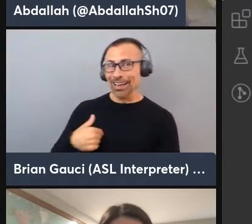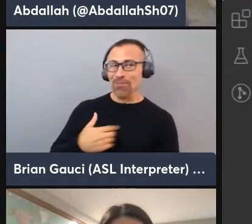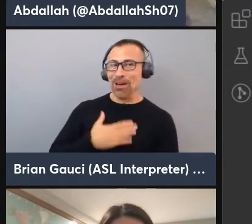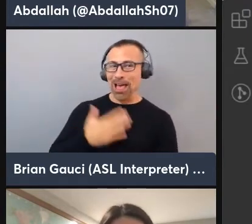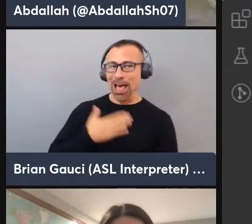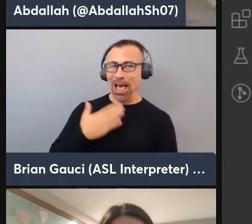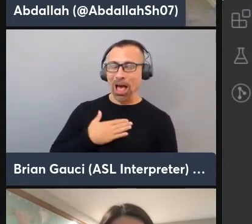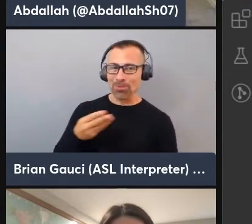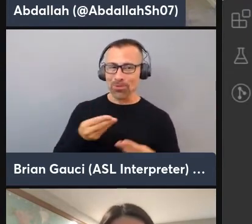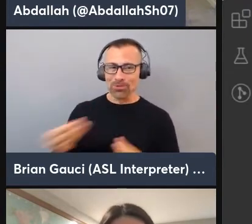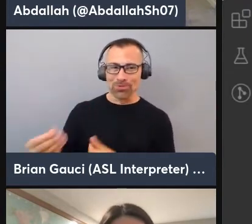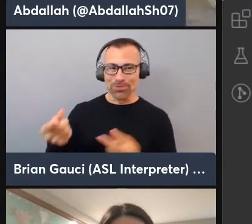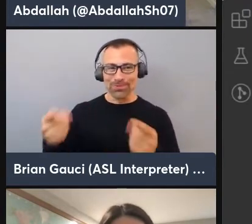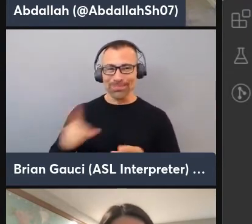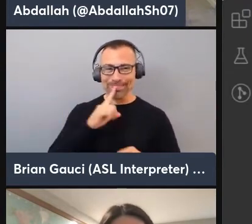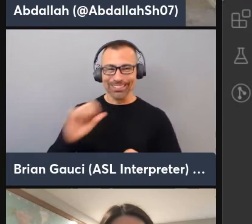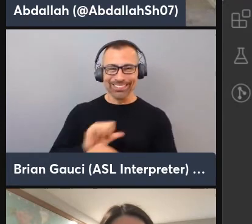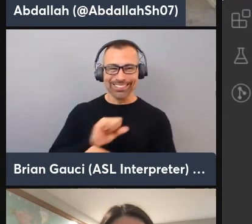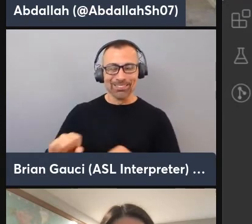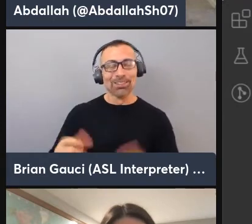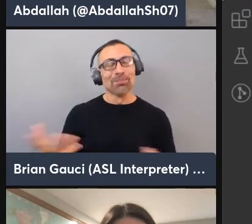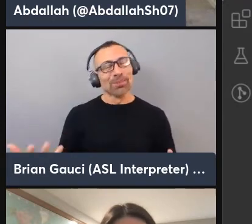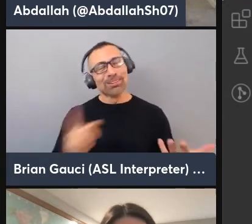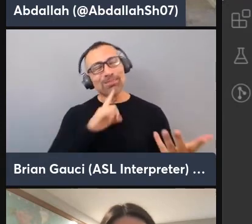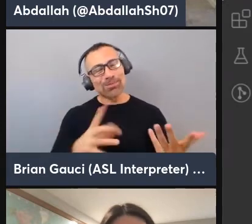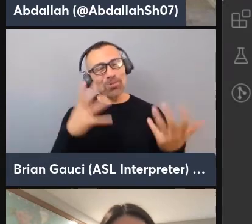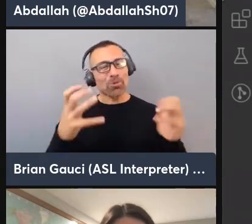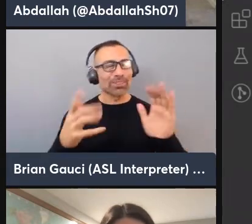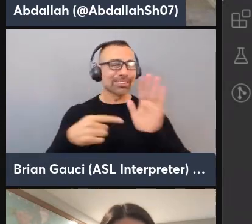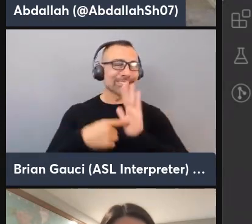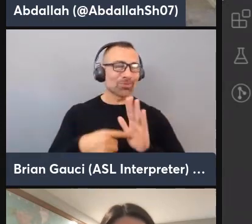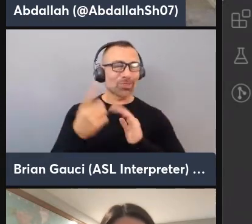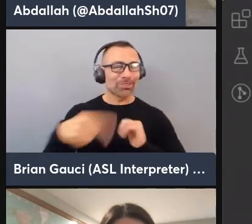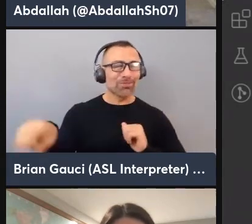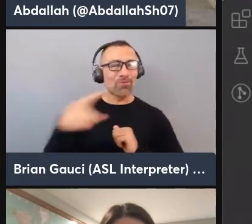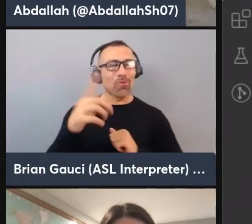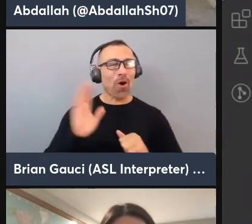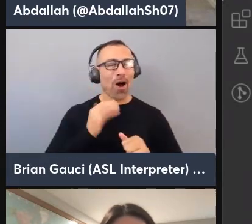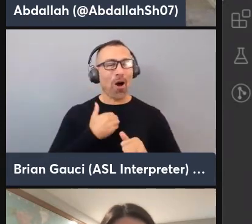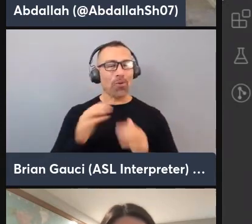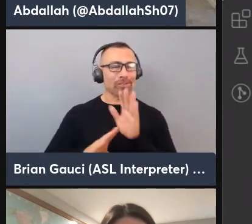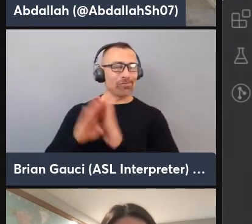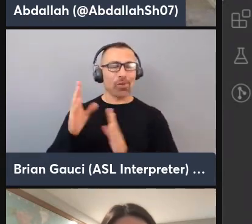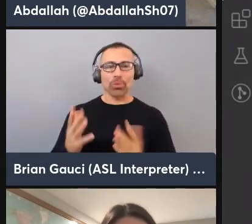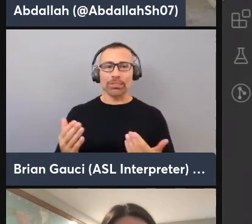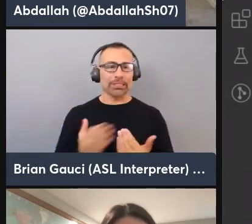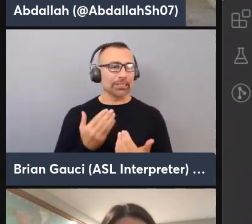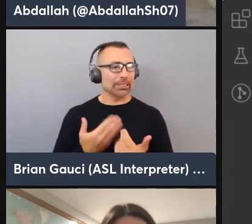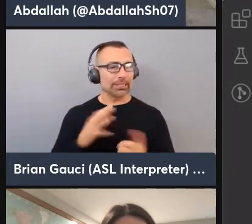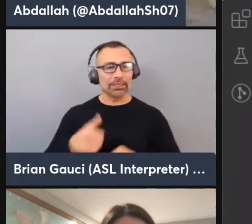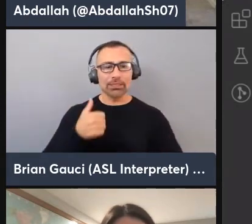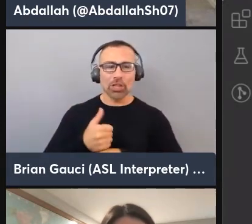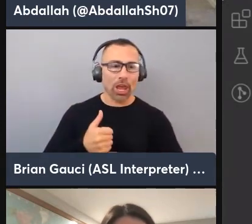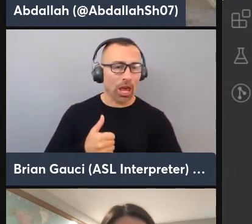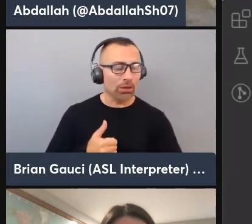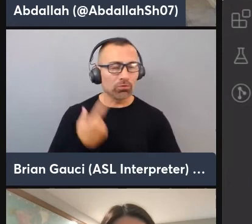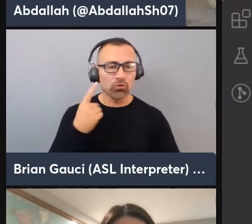we really just wanted to demonstrate for our developers that it's really that easy for you to get set up with customer authentication. And we believe like the sample app